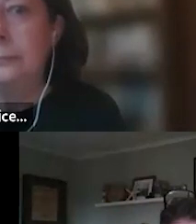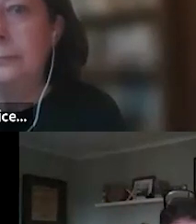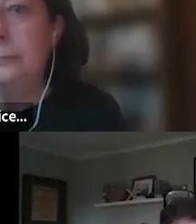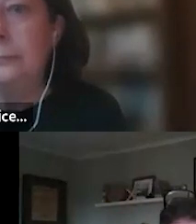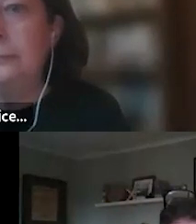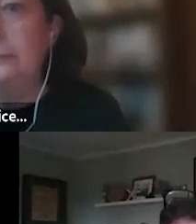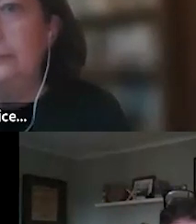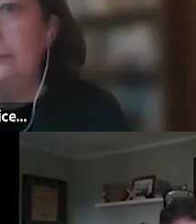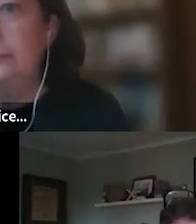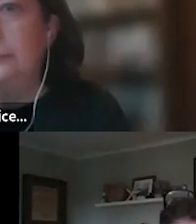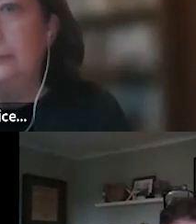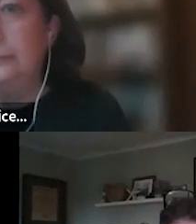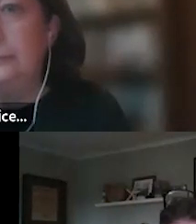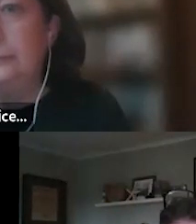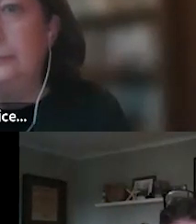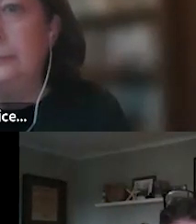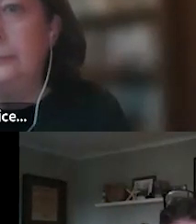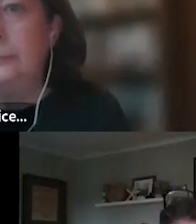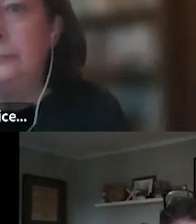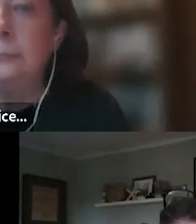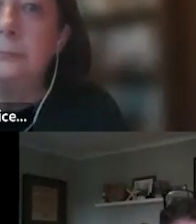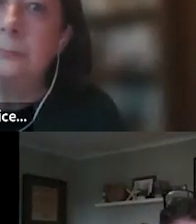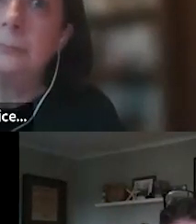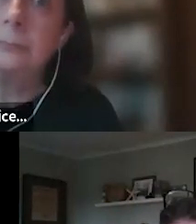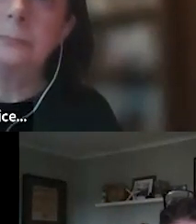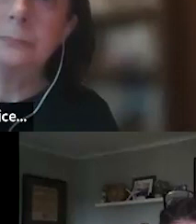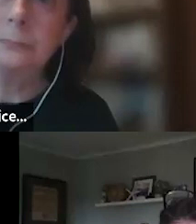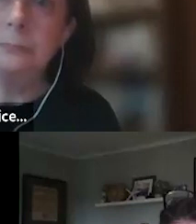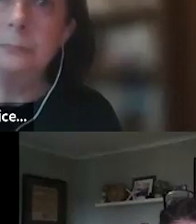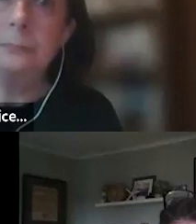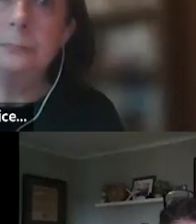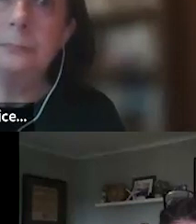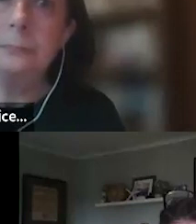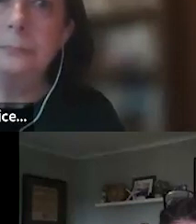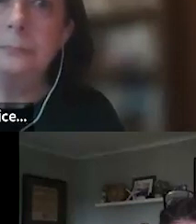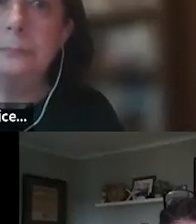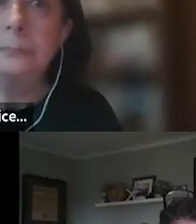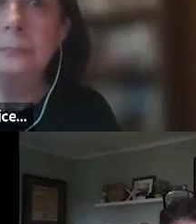in terms of applying, getting it on there. Properties do have the ability